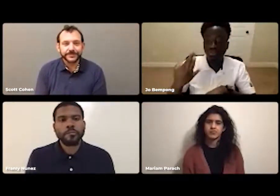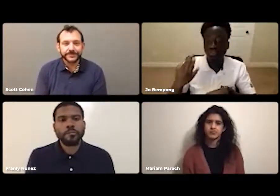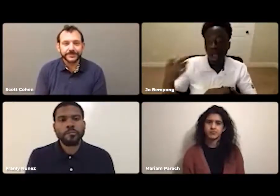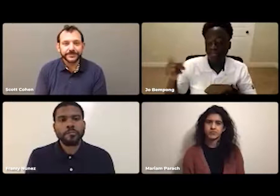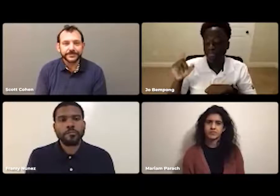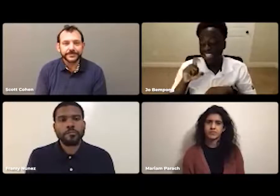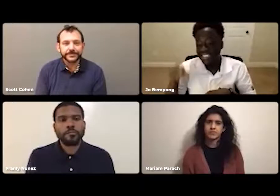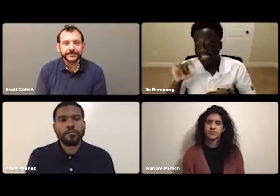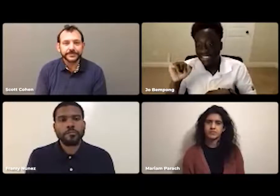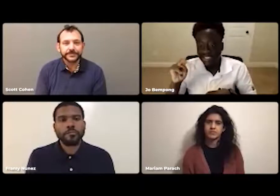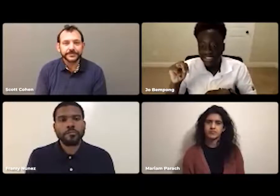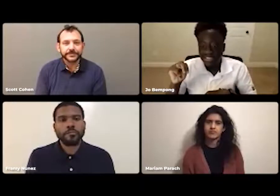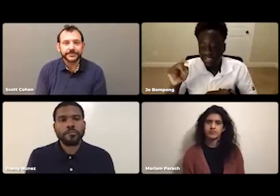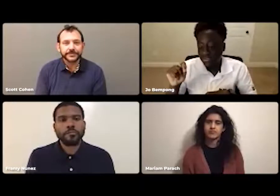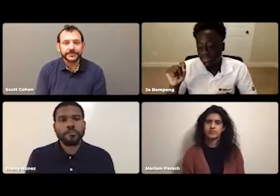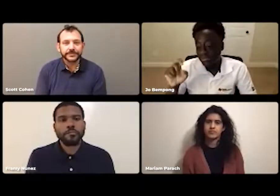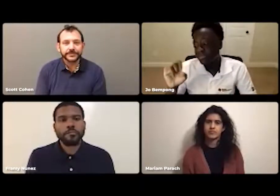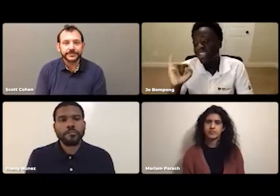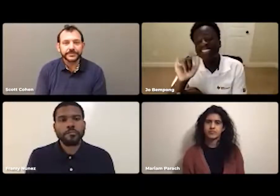But, having a double degree is great.